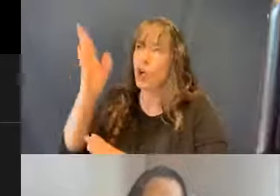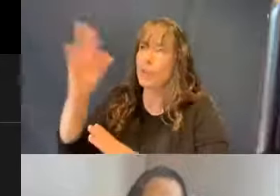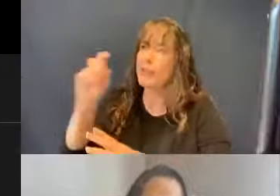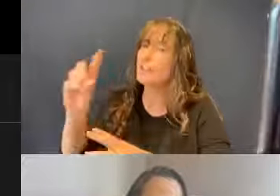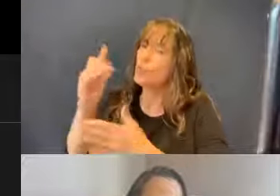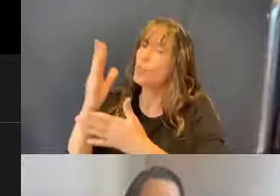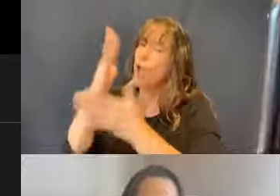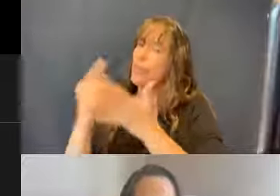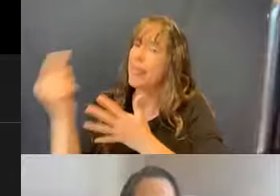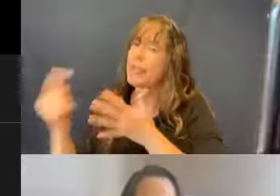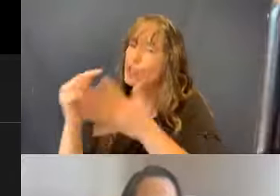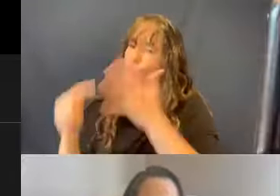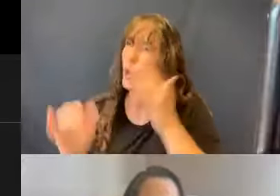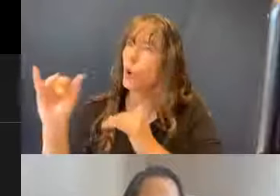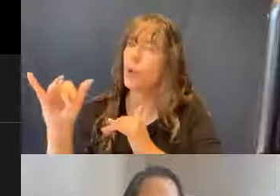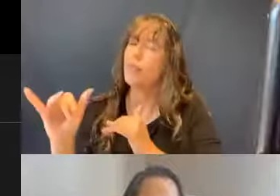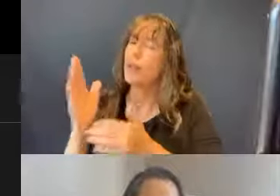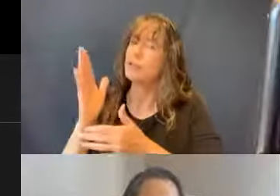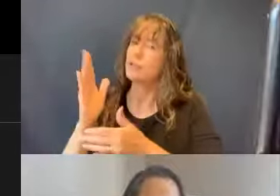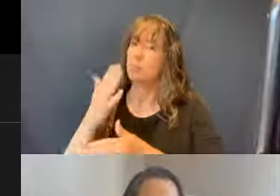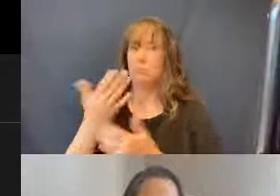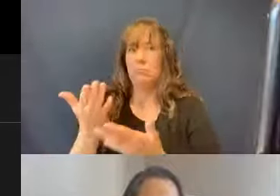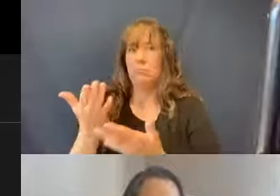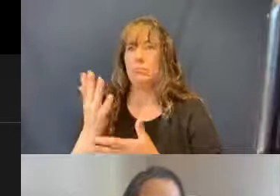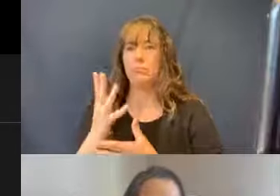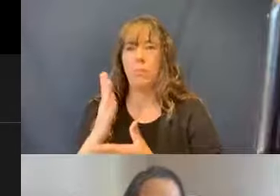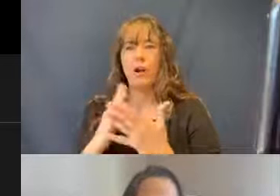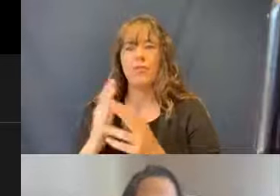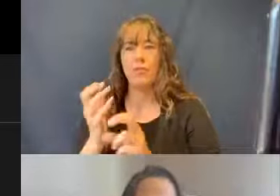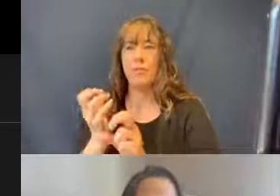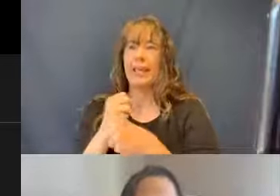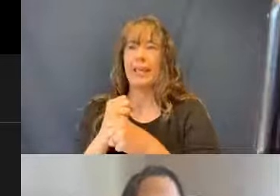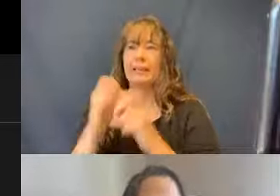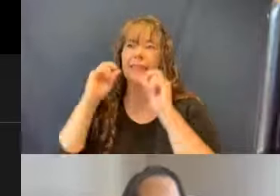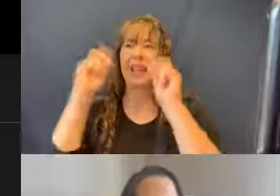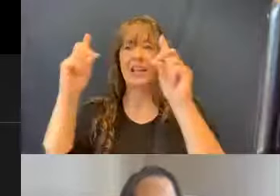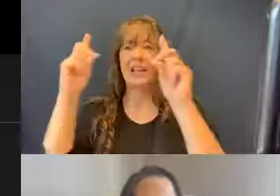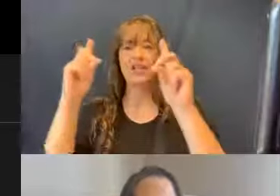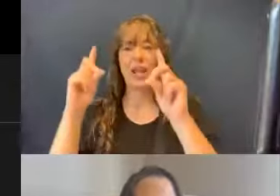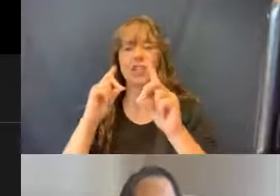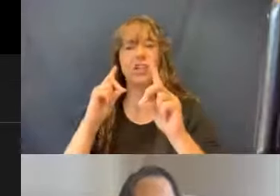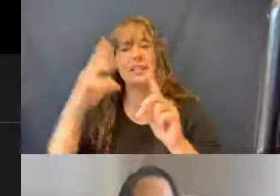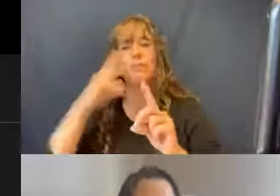that was that's part of making education inclusive. I also, for the first time, got into computer